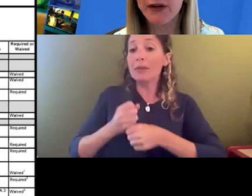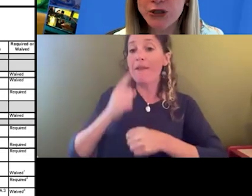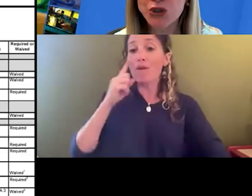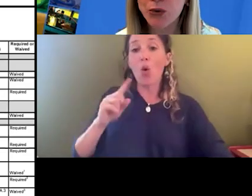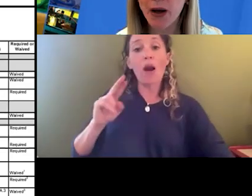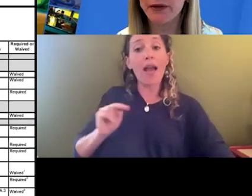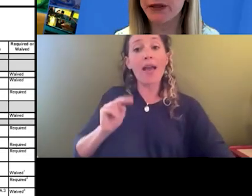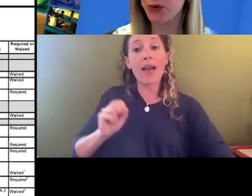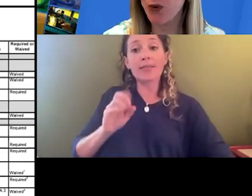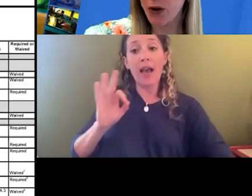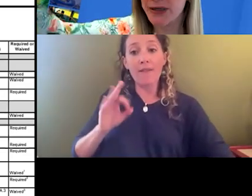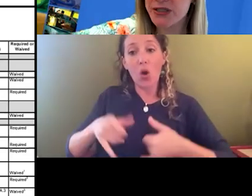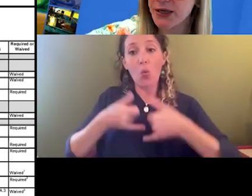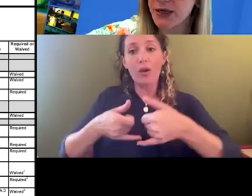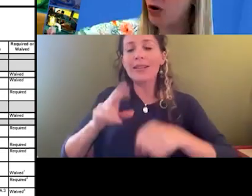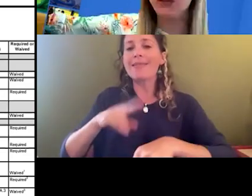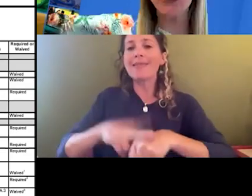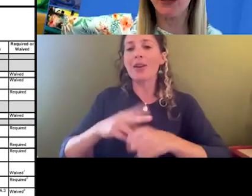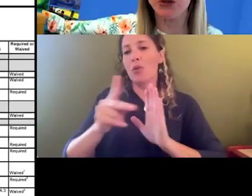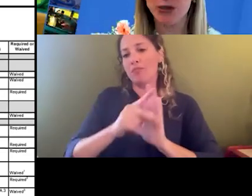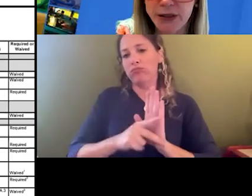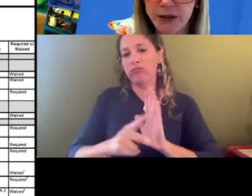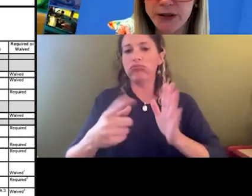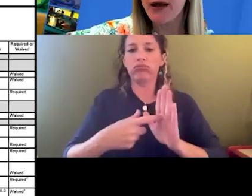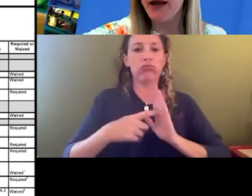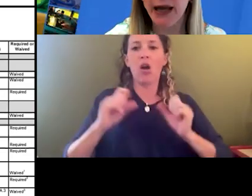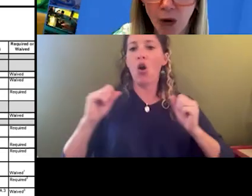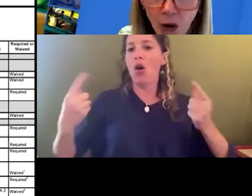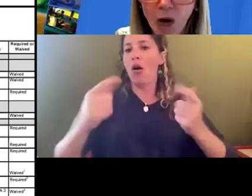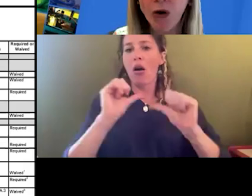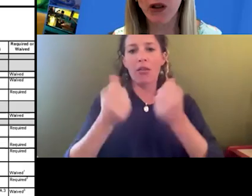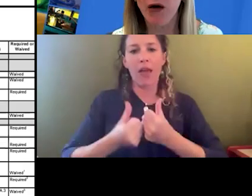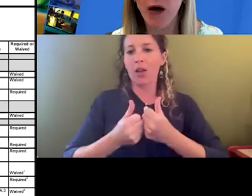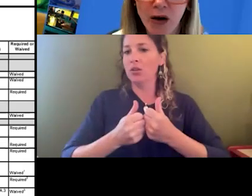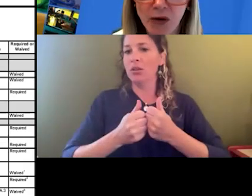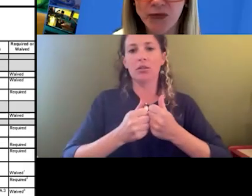the national policy requirements had all of the agencies and all of